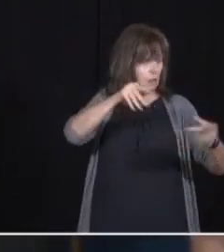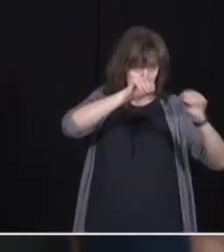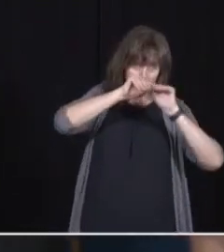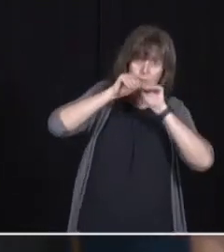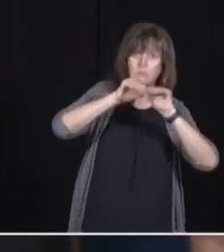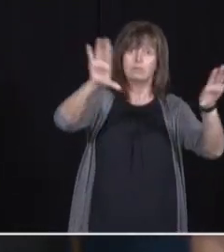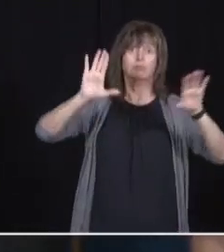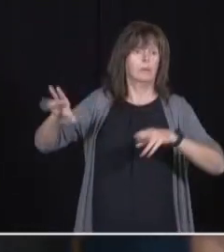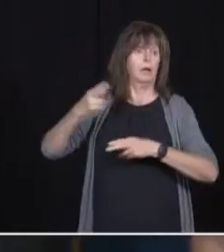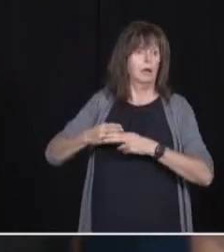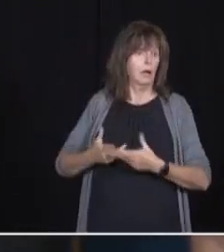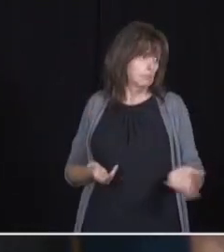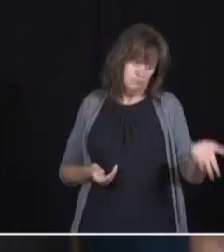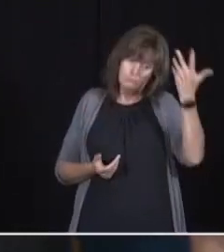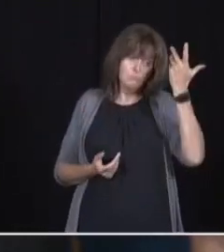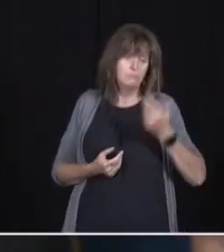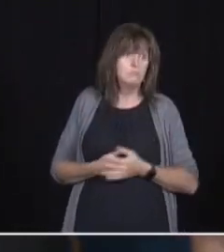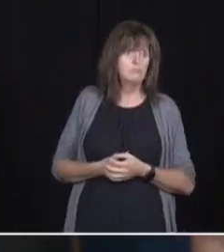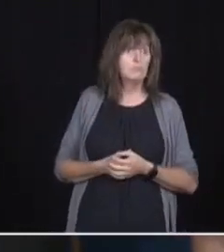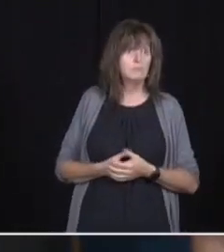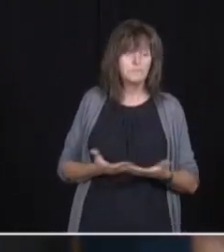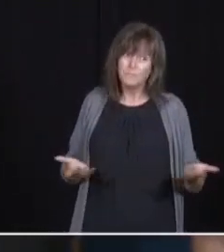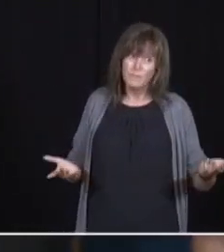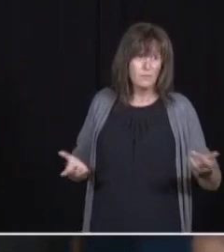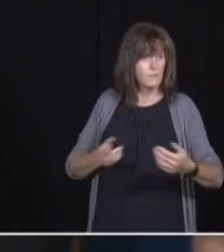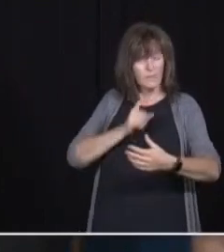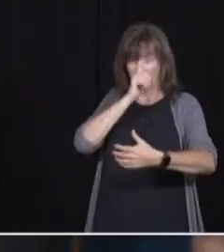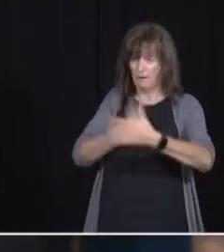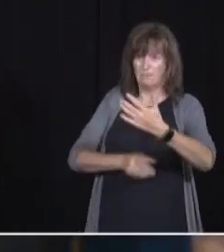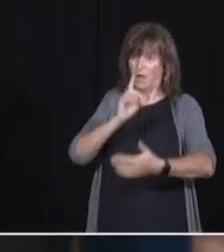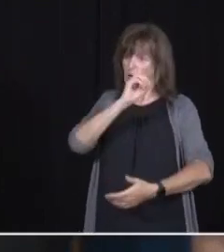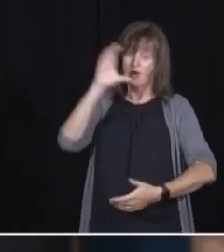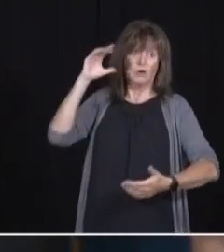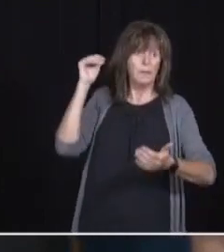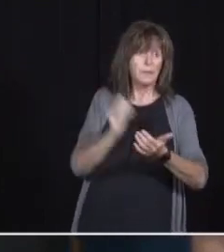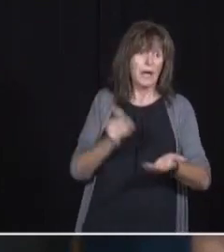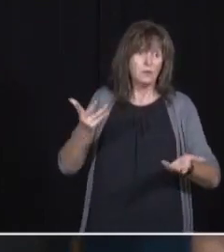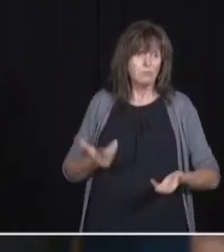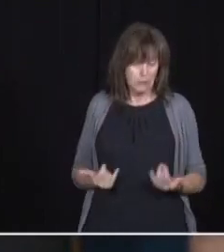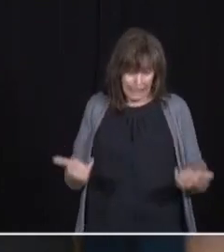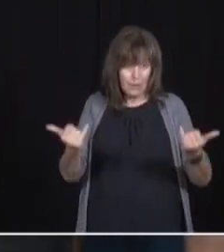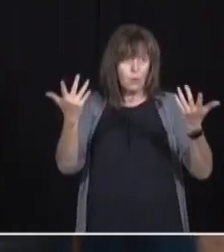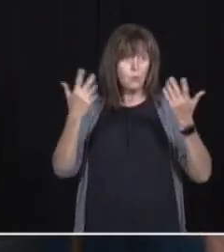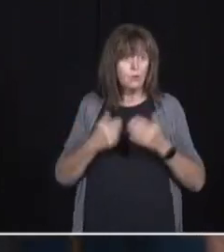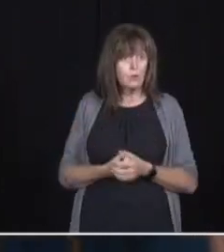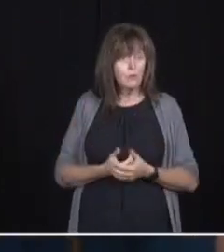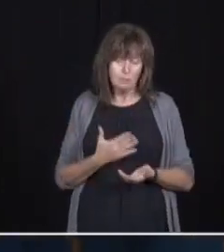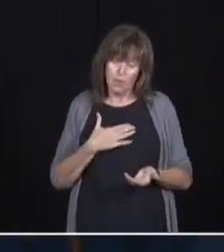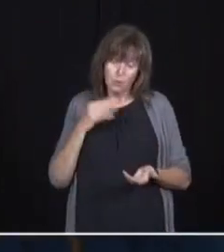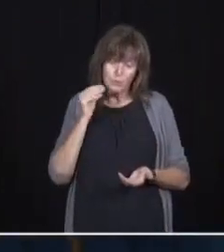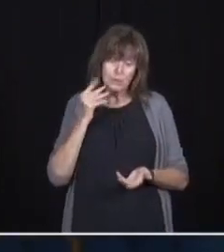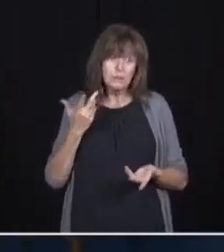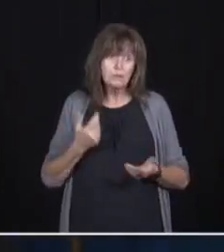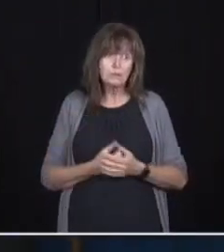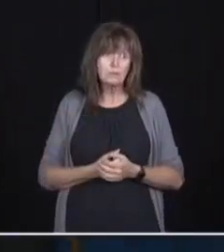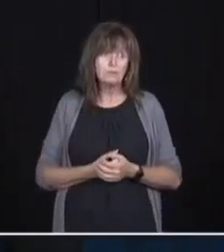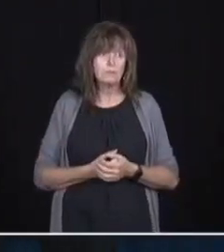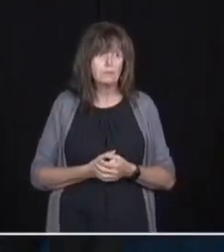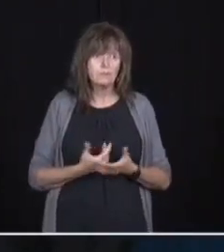can we say. People at home listening are thinking you have to be kidding me. You are part of the media, Robert.